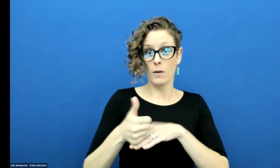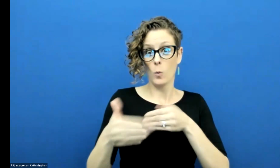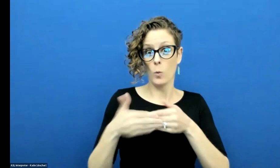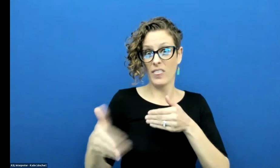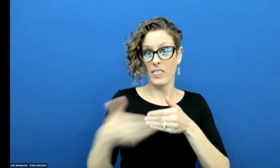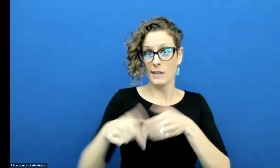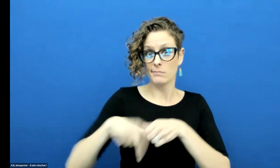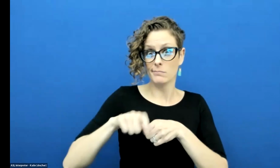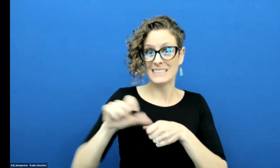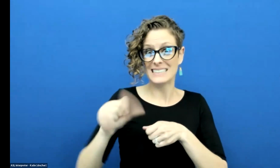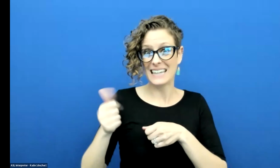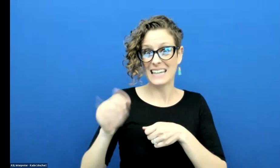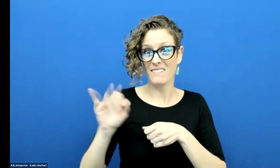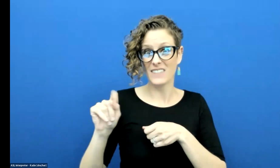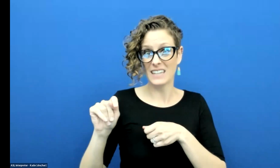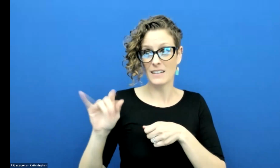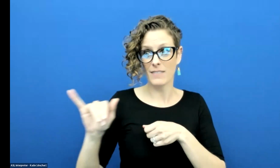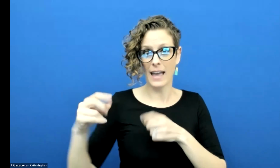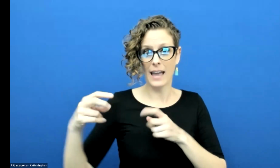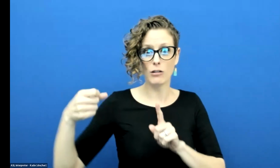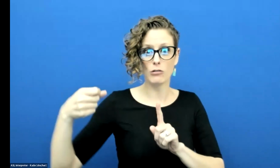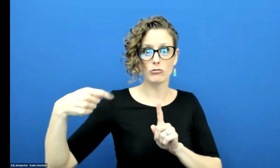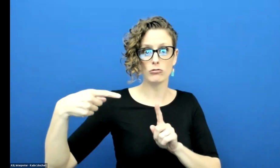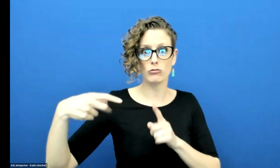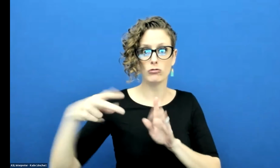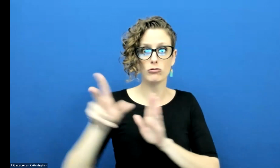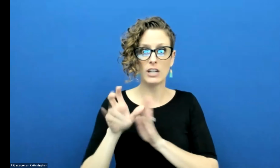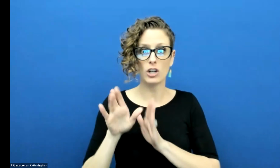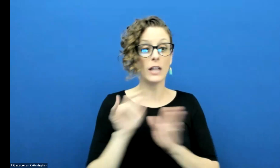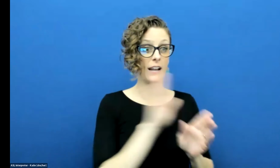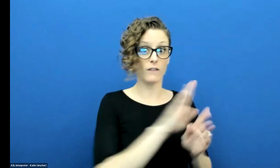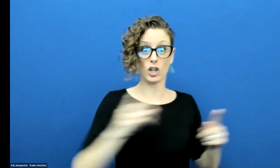um that particular device will open for so if she's ever chair approaches the gate that's on